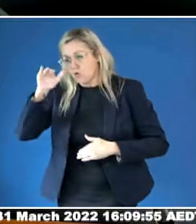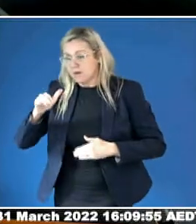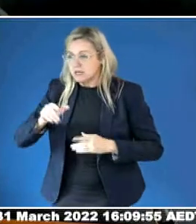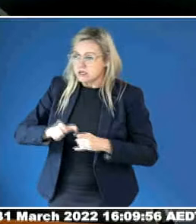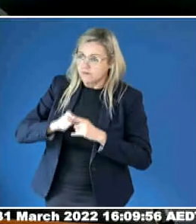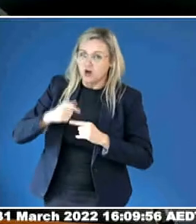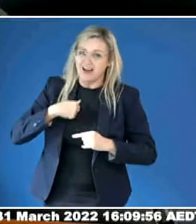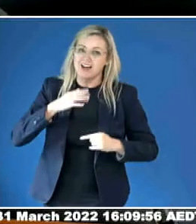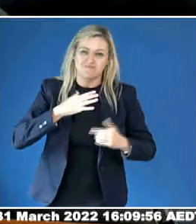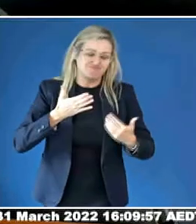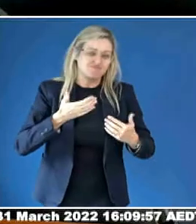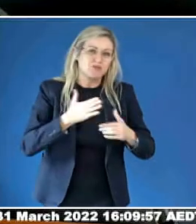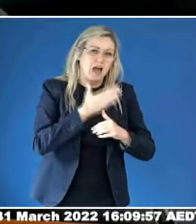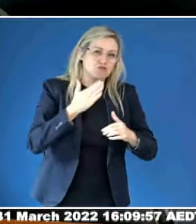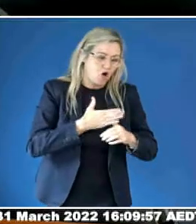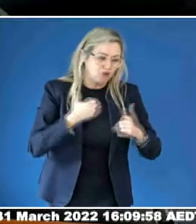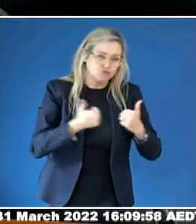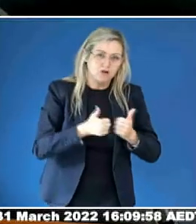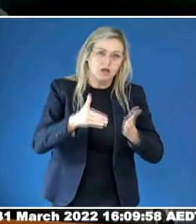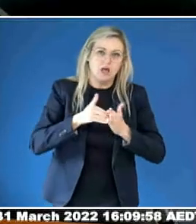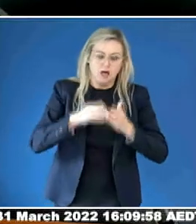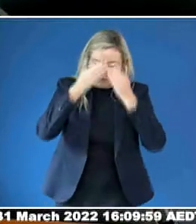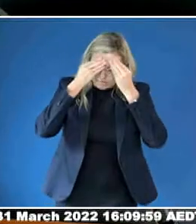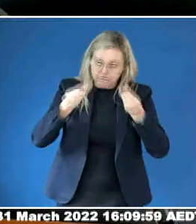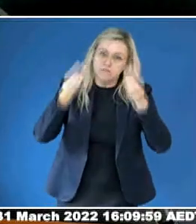My past traumas affect my ability to be the mother I want for my wonderful children.